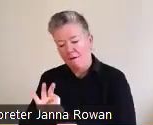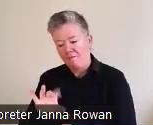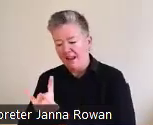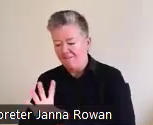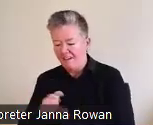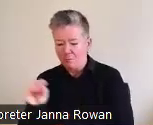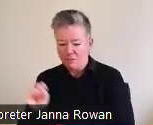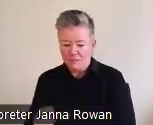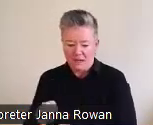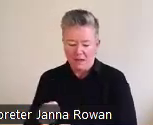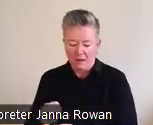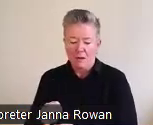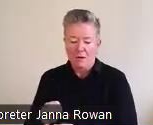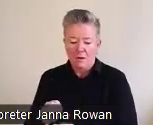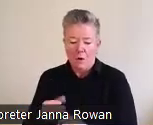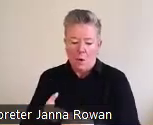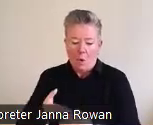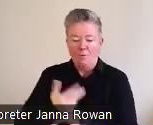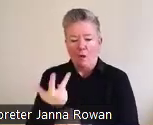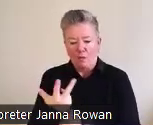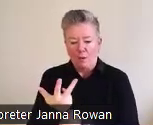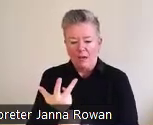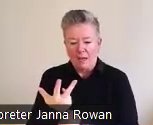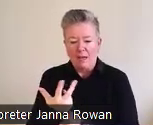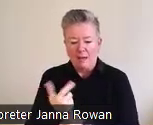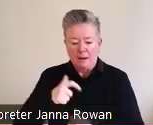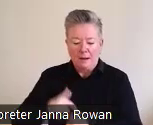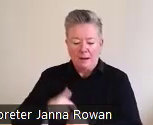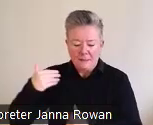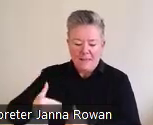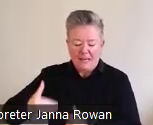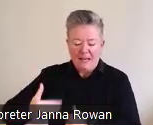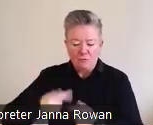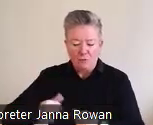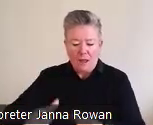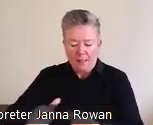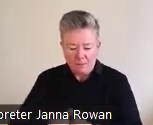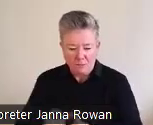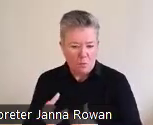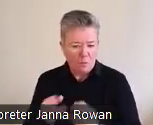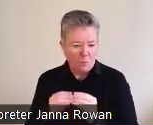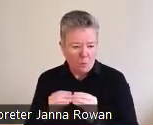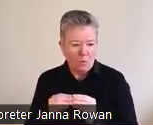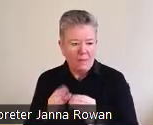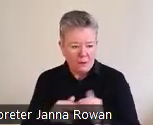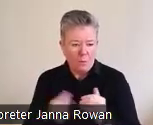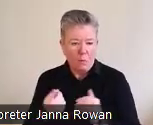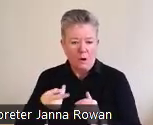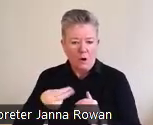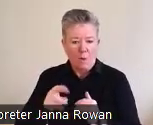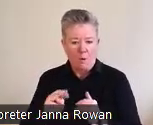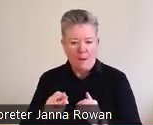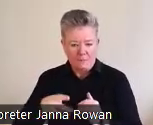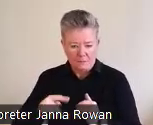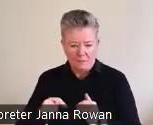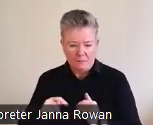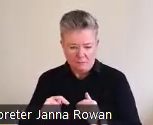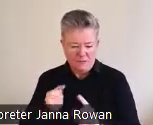over three consecutive trials or with no more than one prompt.